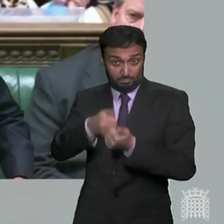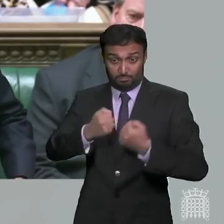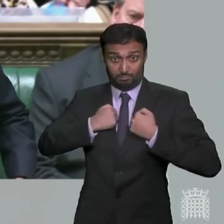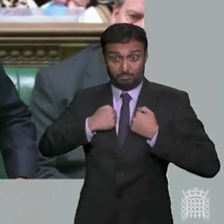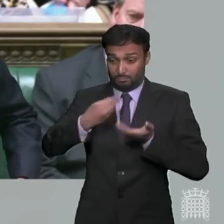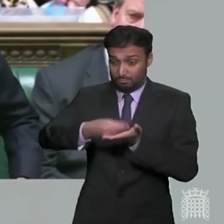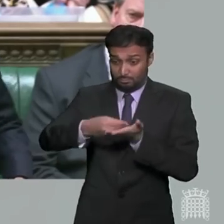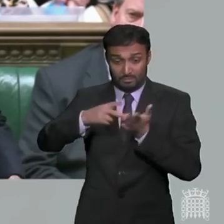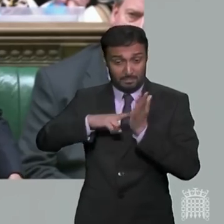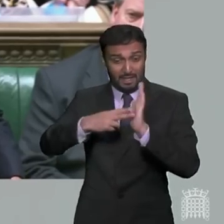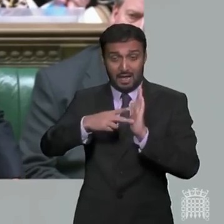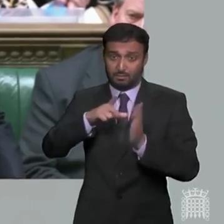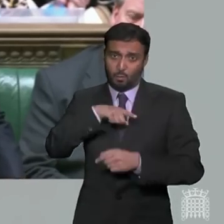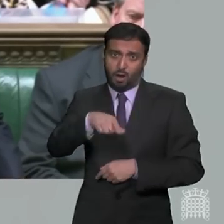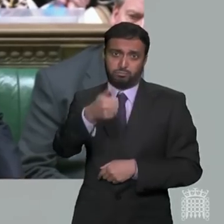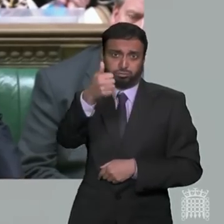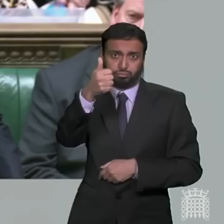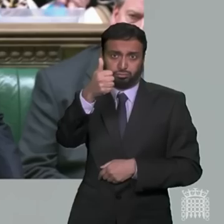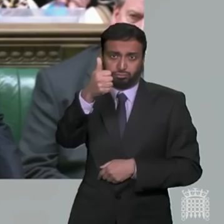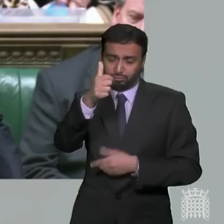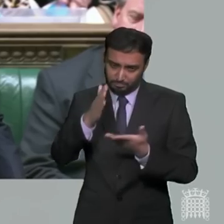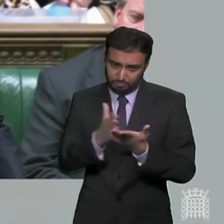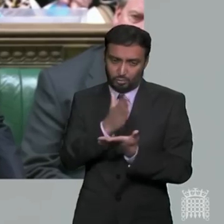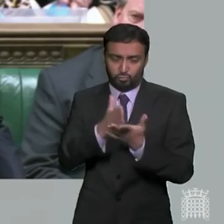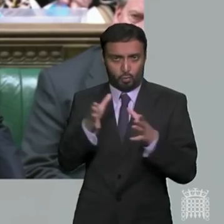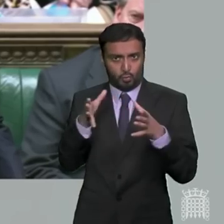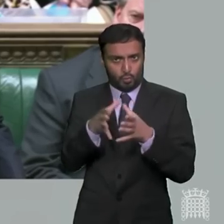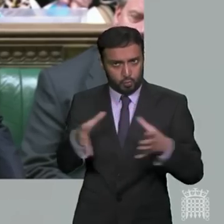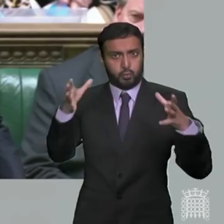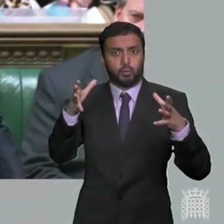The right hon. and learned Gentleman would have known all that if he had actually read